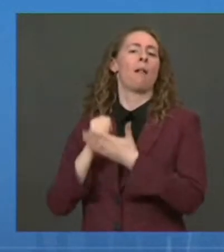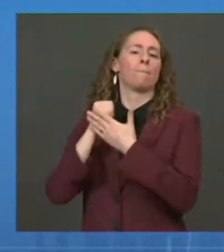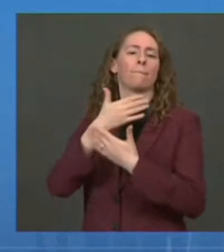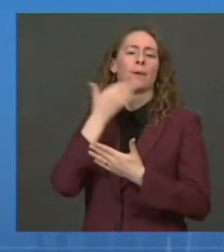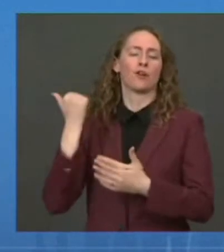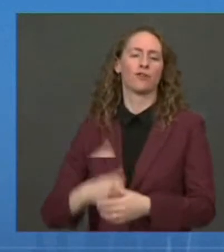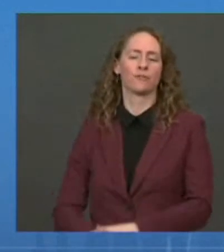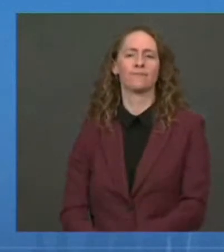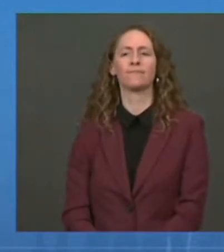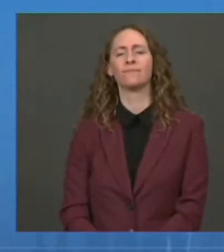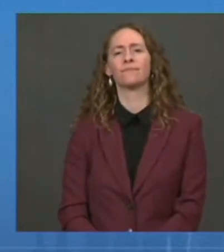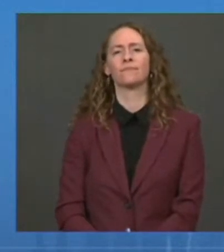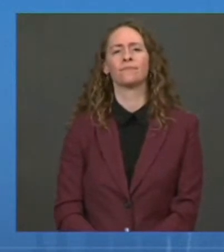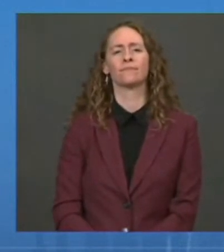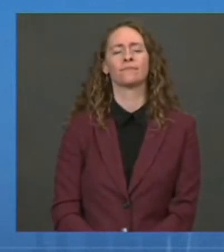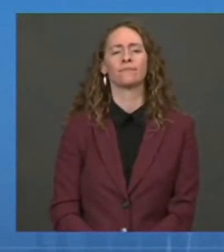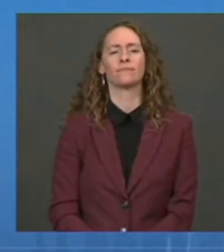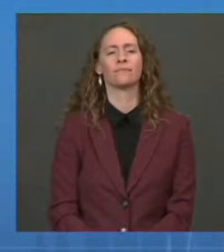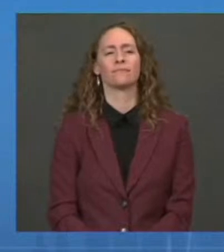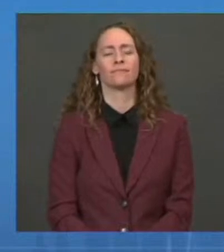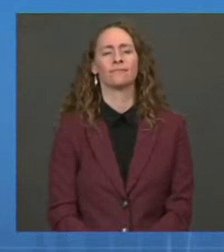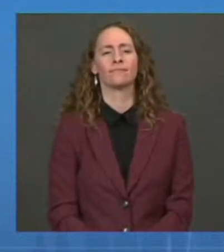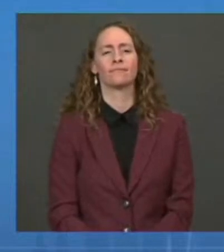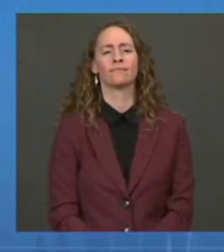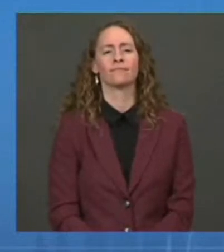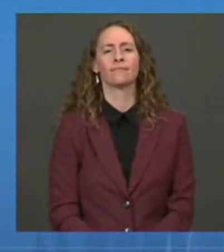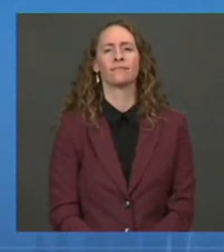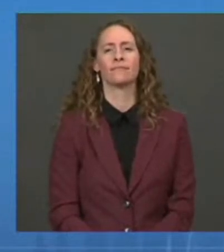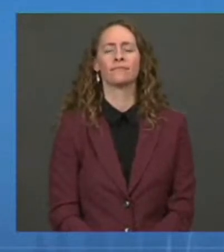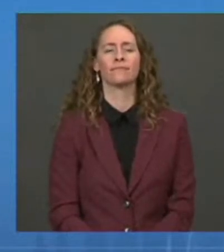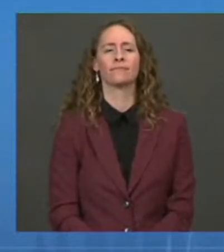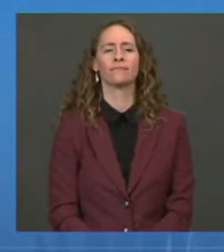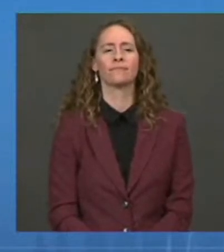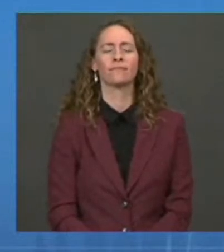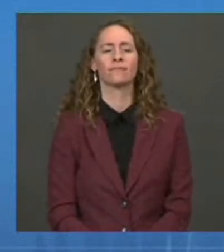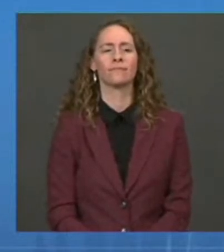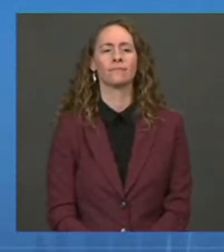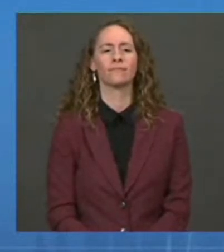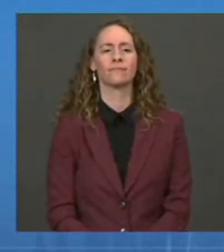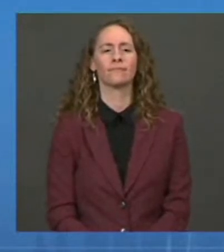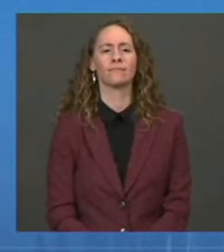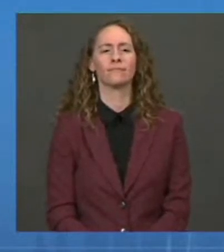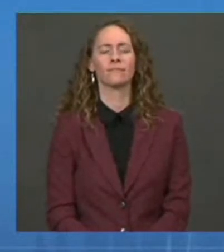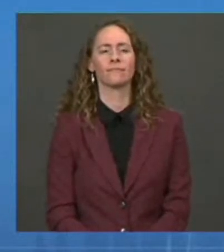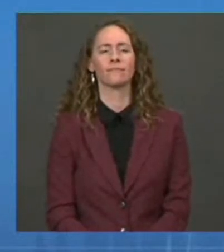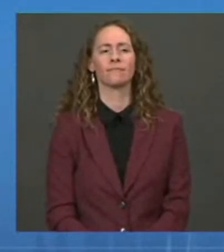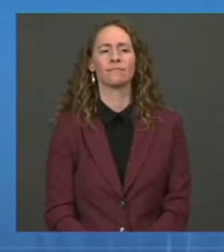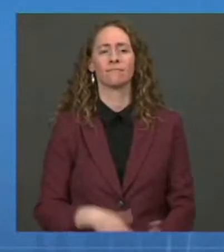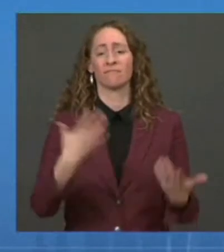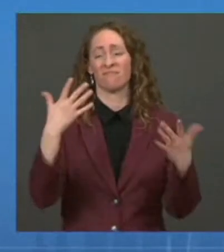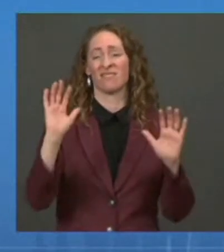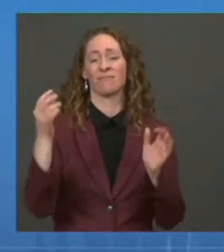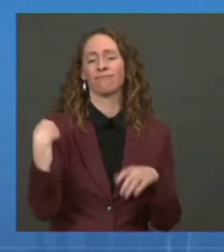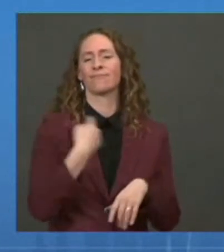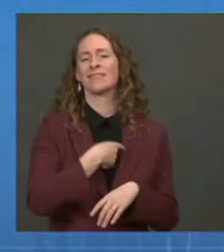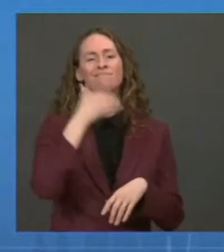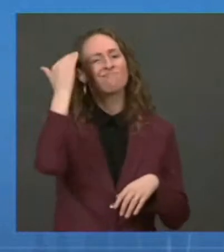GOES FROM 123 TO 1495. NEXT SLIDE.